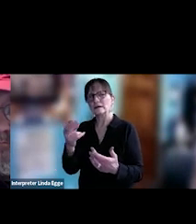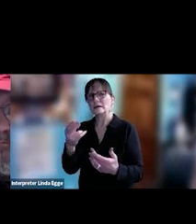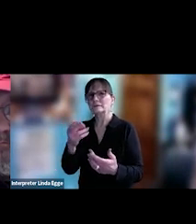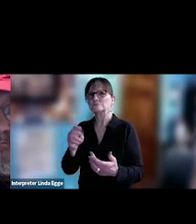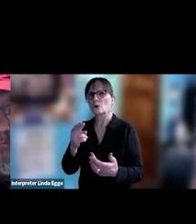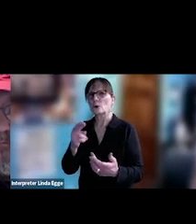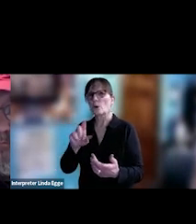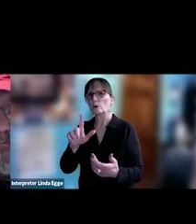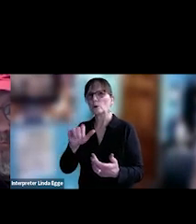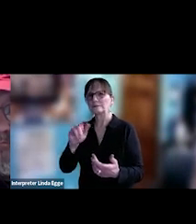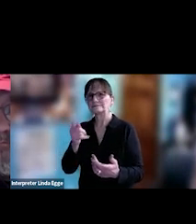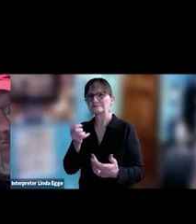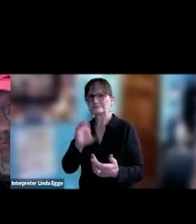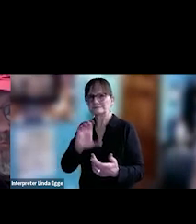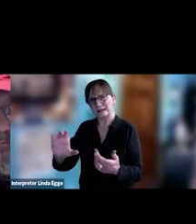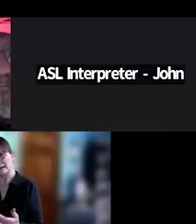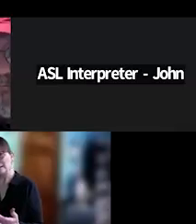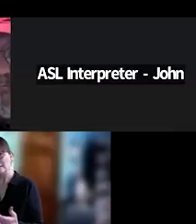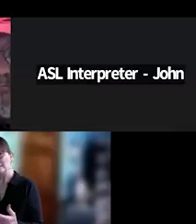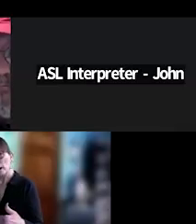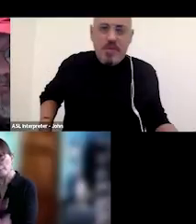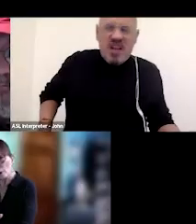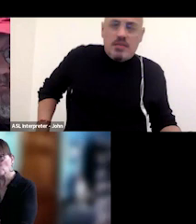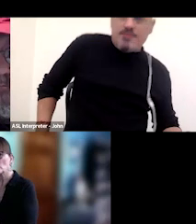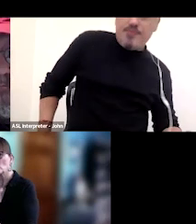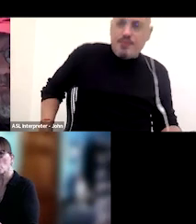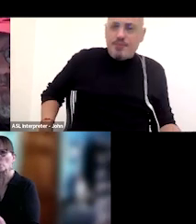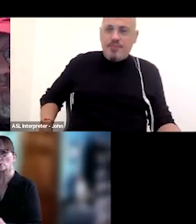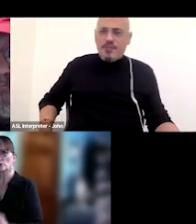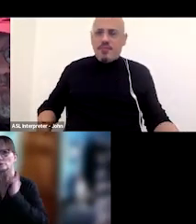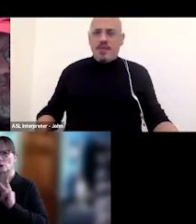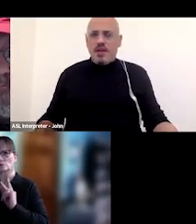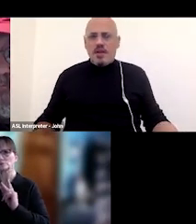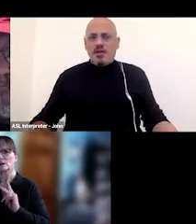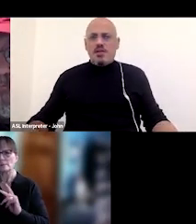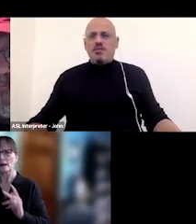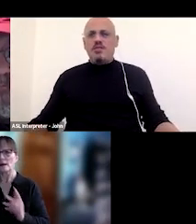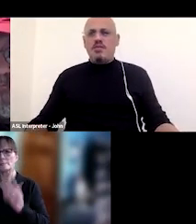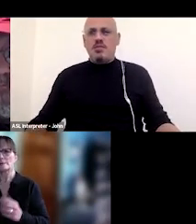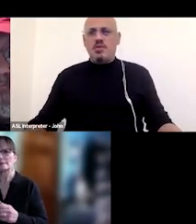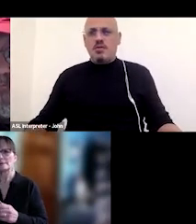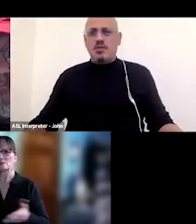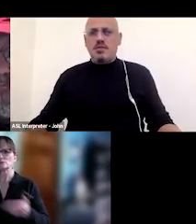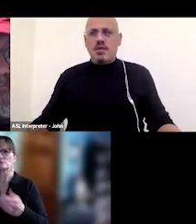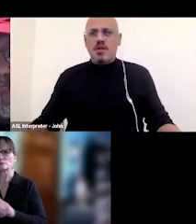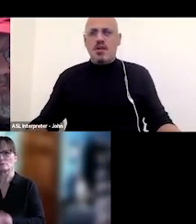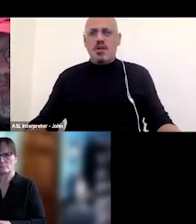to our older adults who need services from us, and it may take, you know,